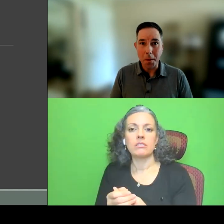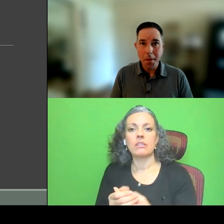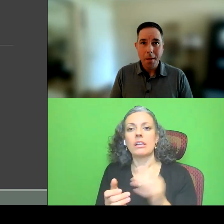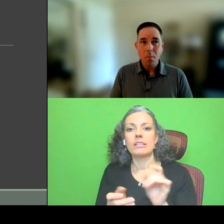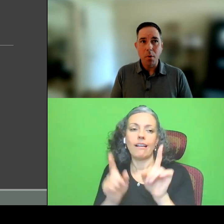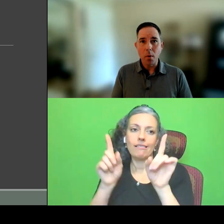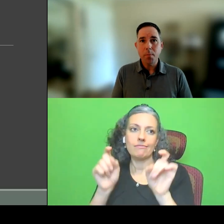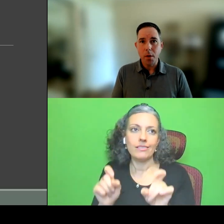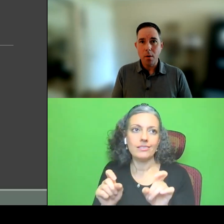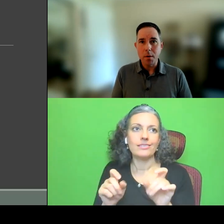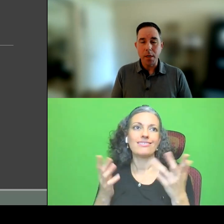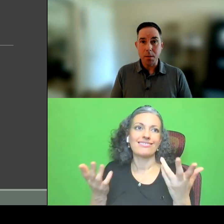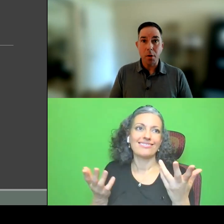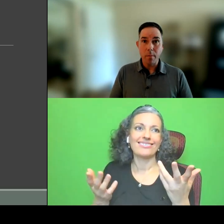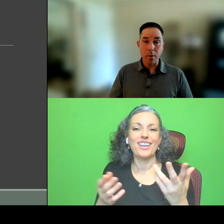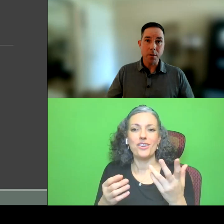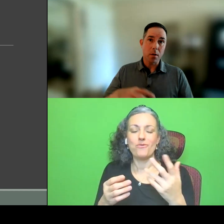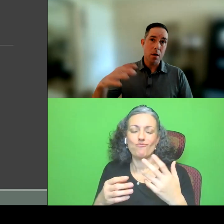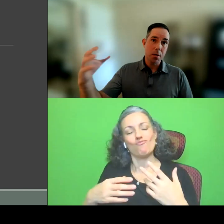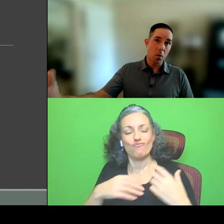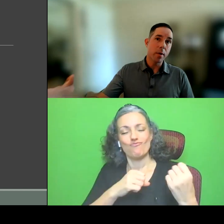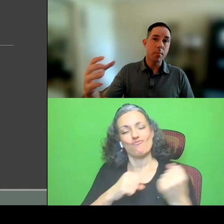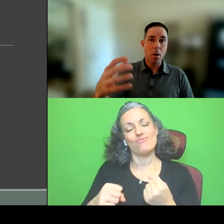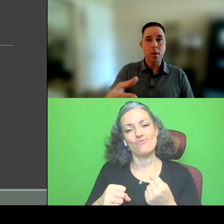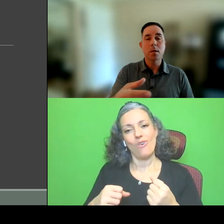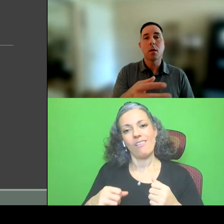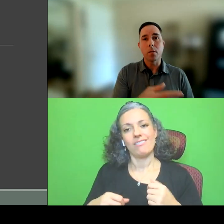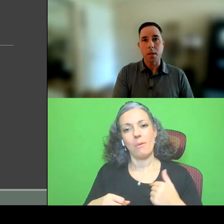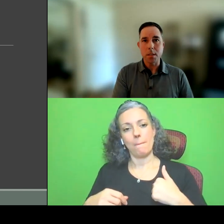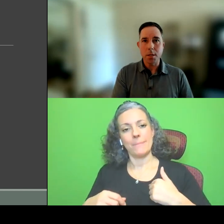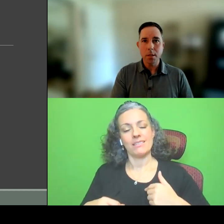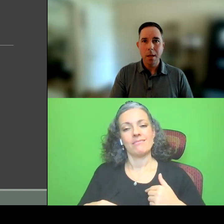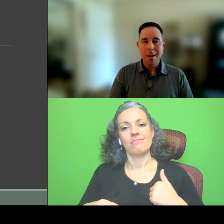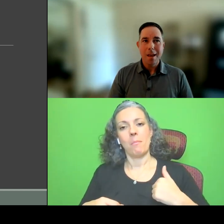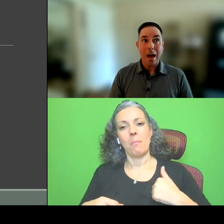will, but with procurement, because procurement reaches across so many parts of the organization,